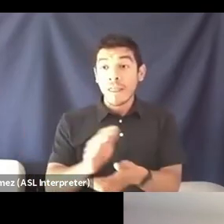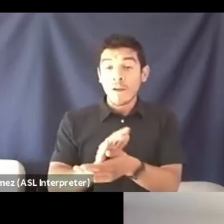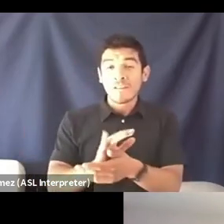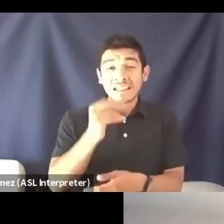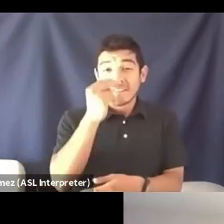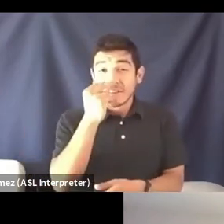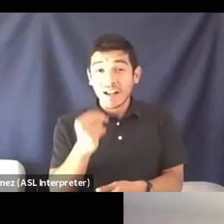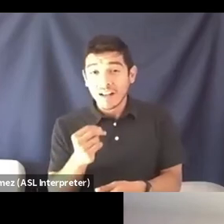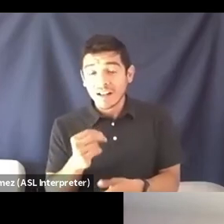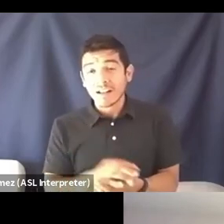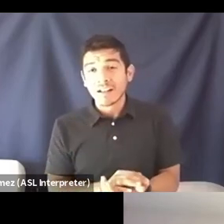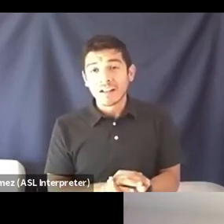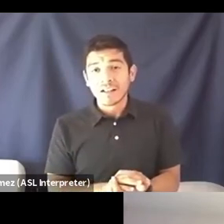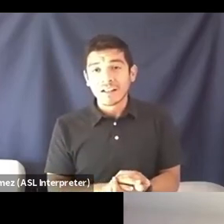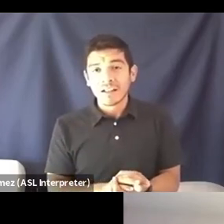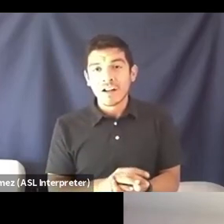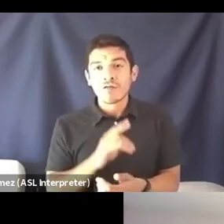Really finding who she was.